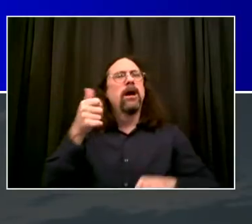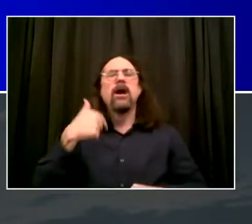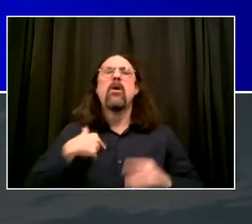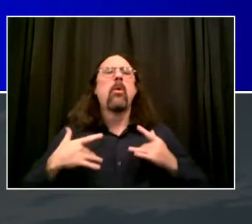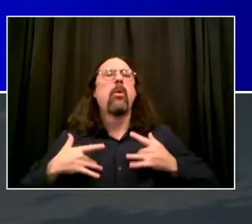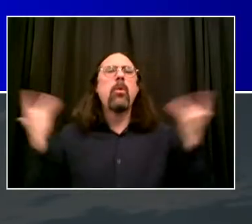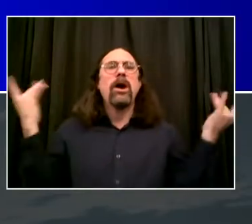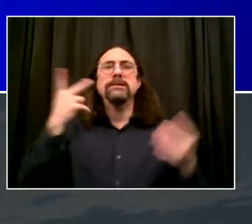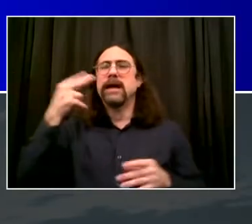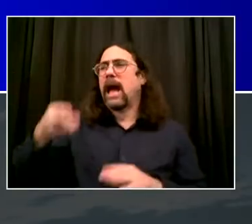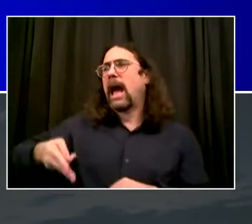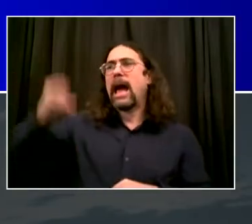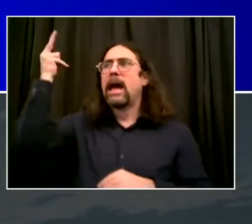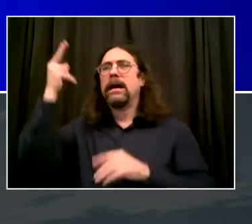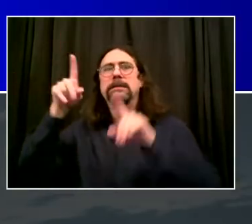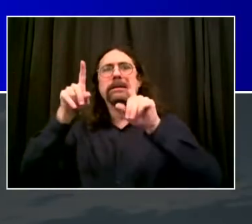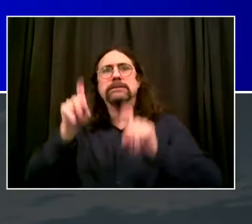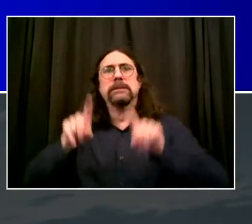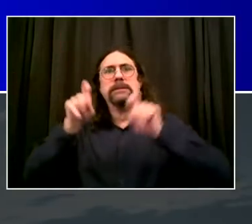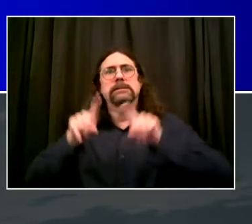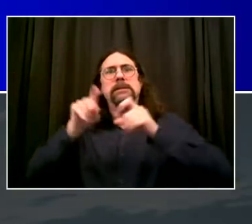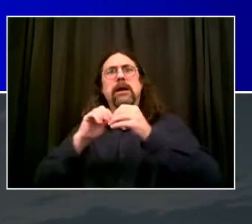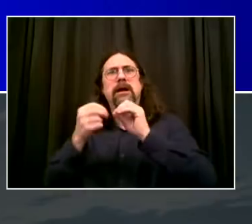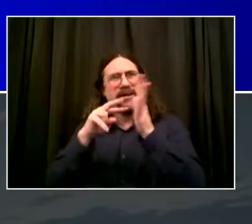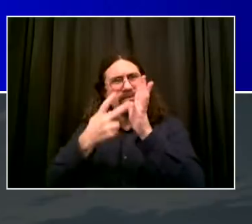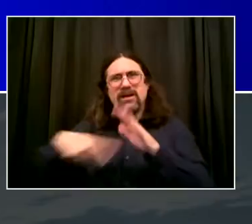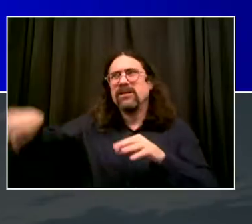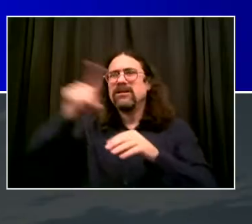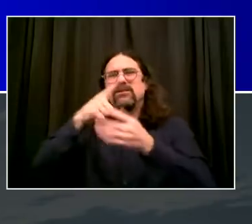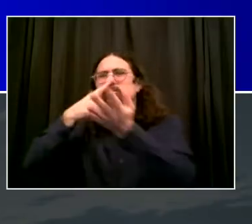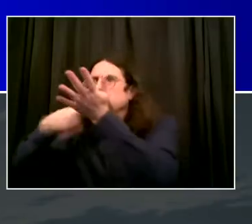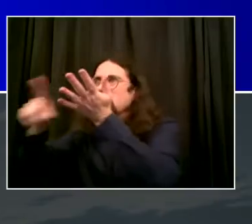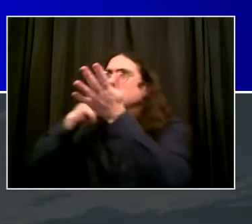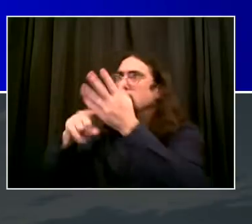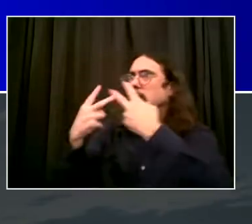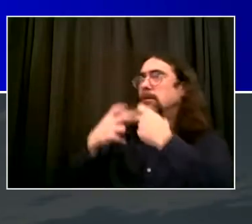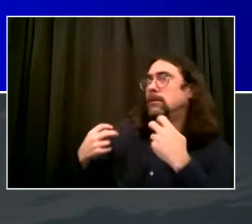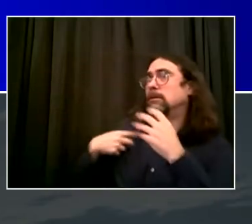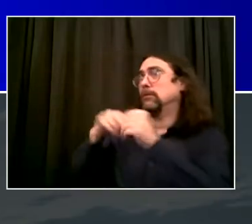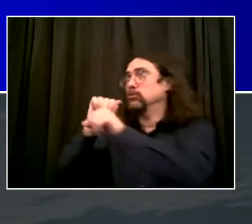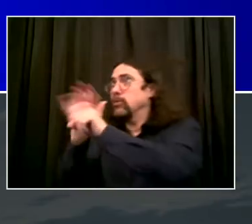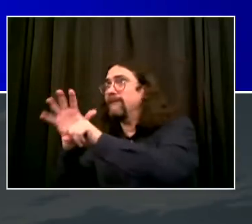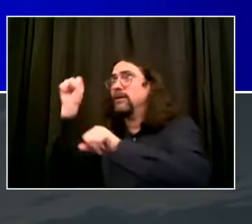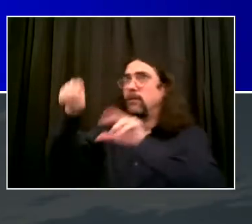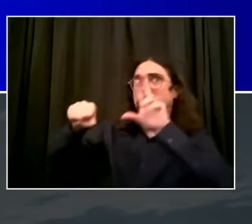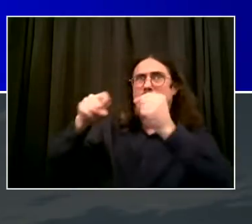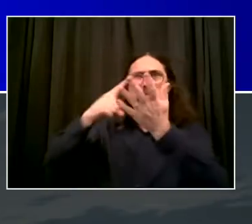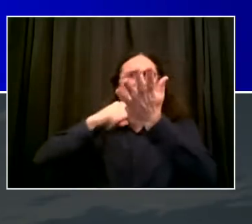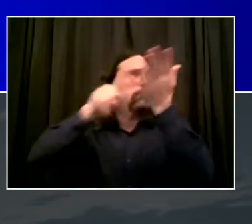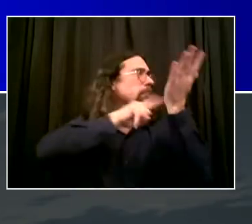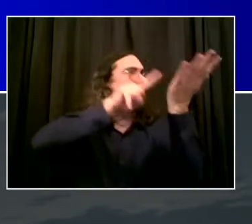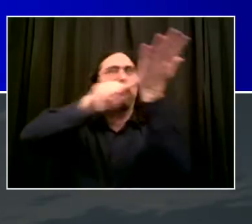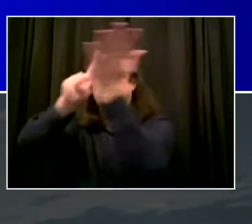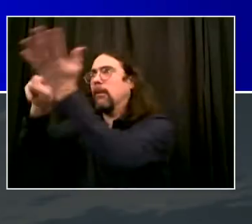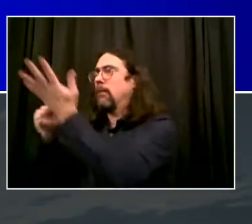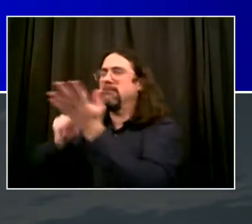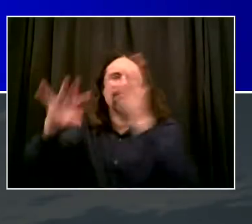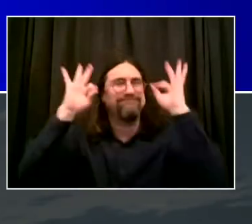THE MOST PEOPLE, HALF 1 MILLION NEW YORKERS IN A SINGLE WEEK GOT